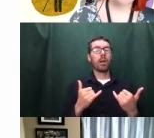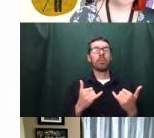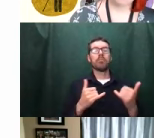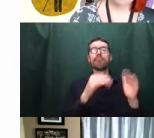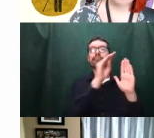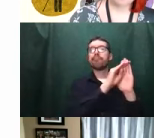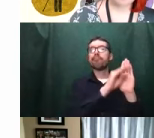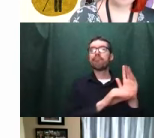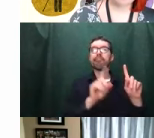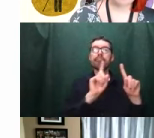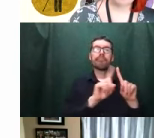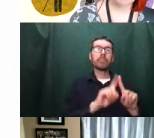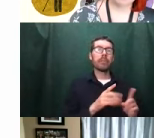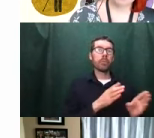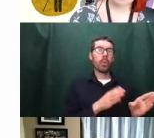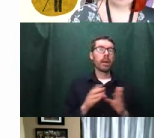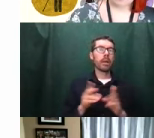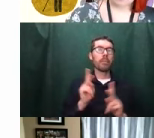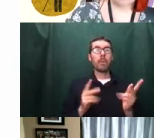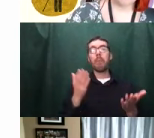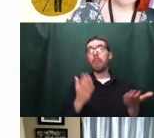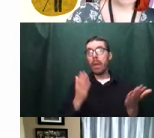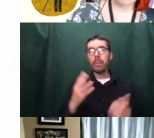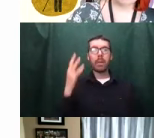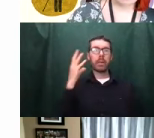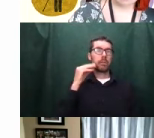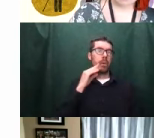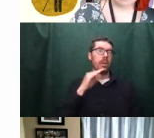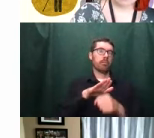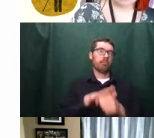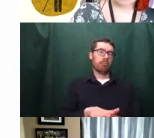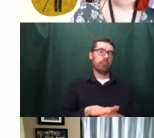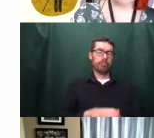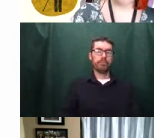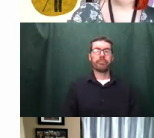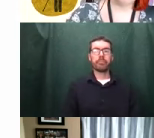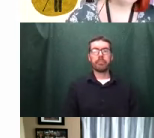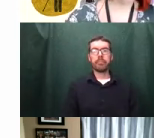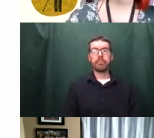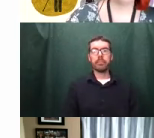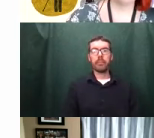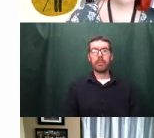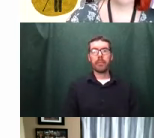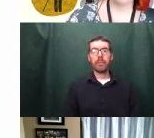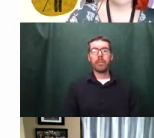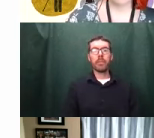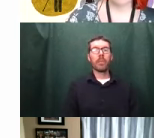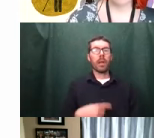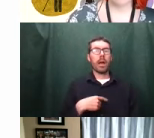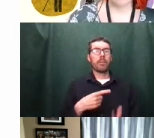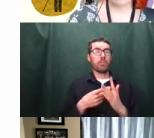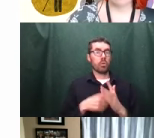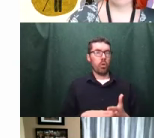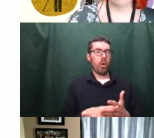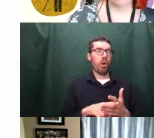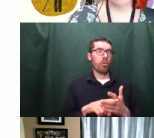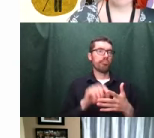not experience oppression. And I'd like to list some of those for you beyond what is